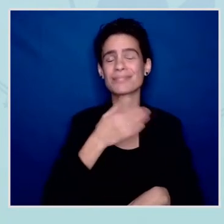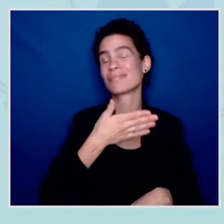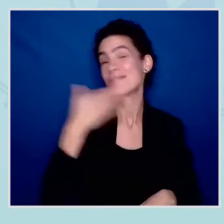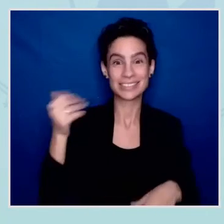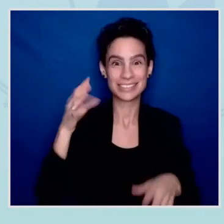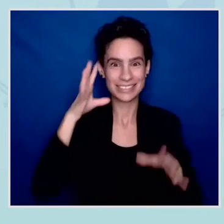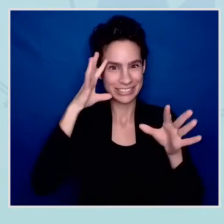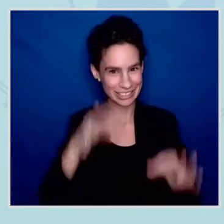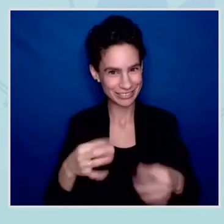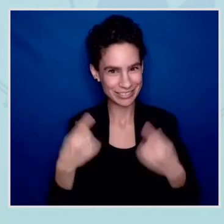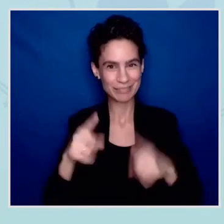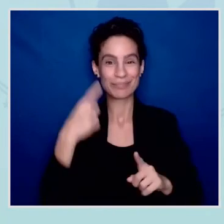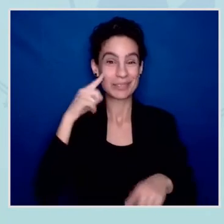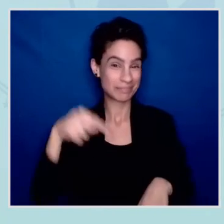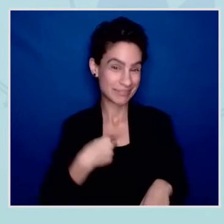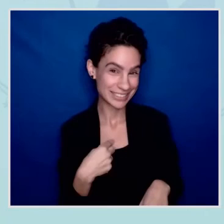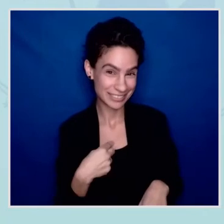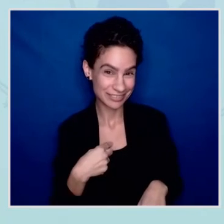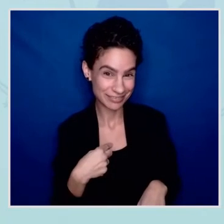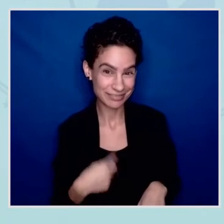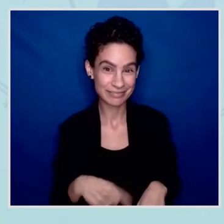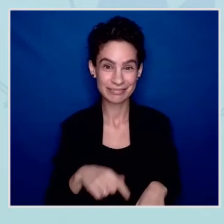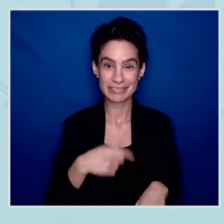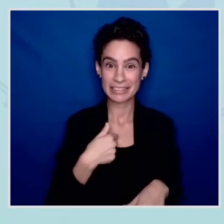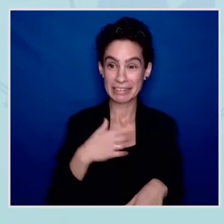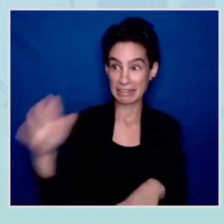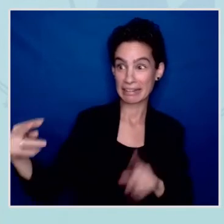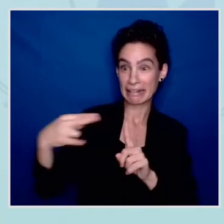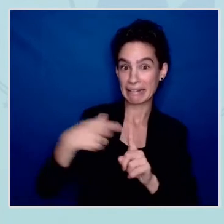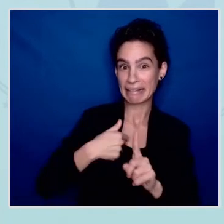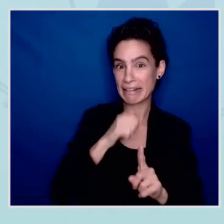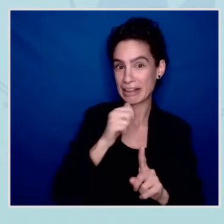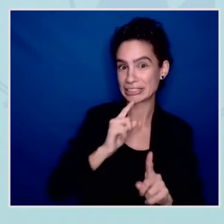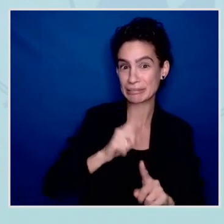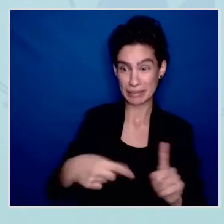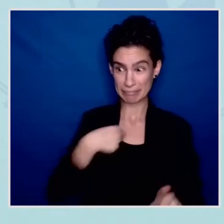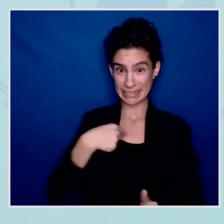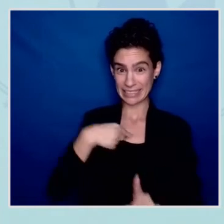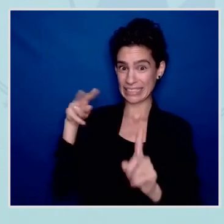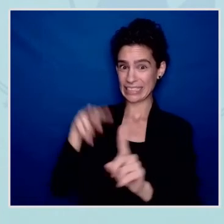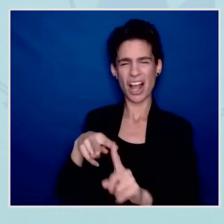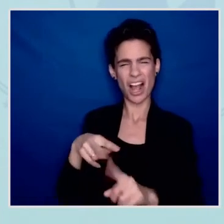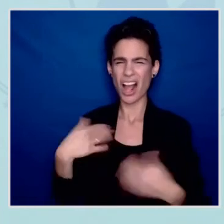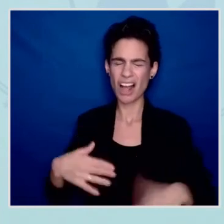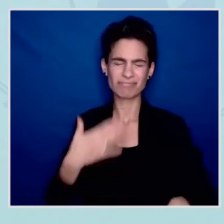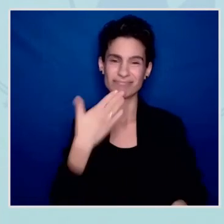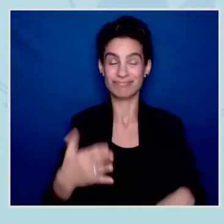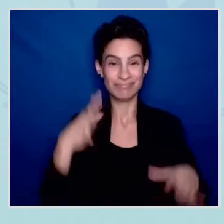I TASKED DON TO COME OVER AND WORK FOR ME AND WORK ON IT FULL- TIME.